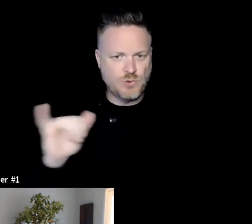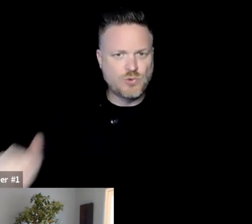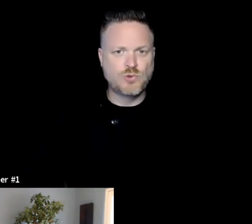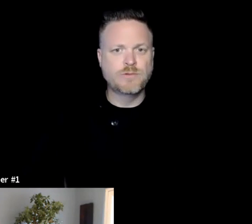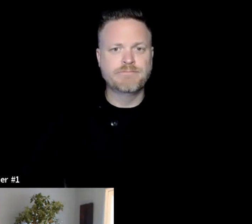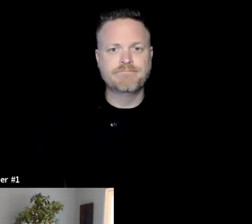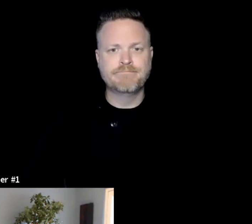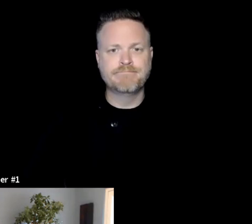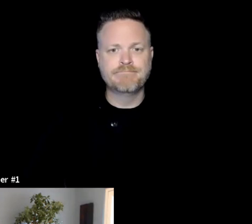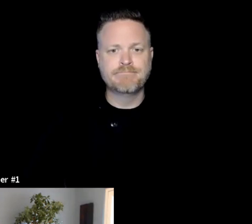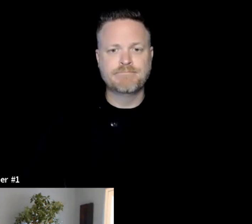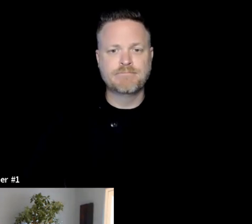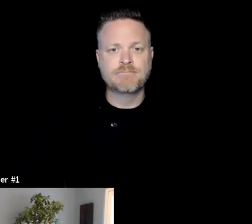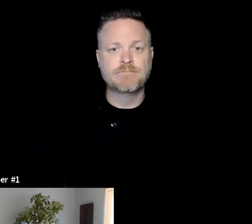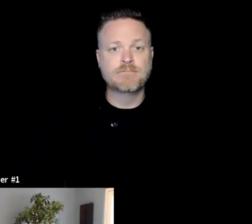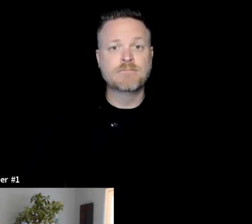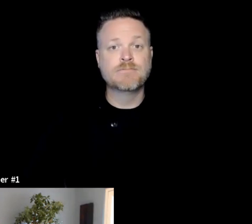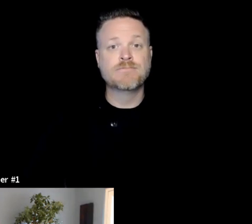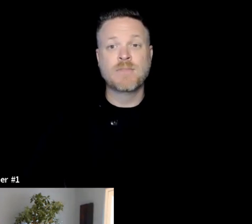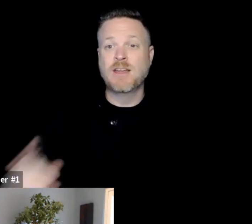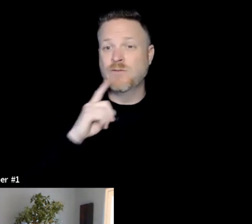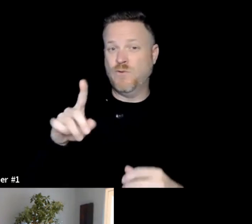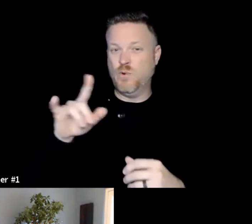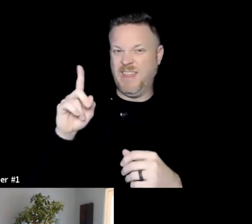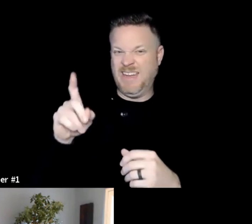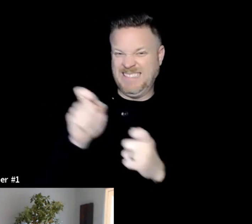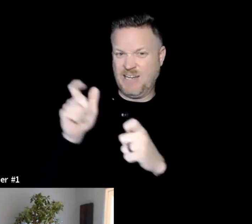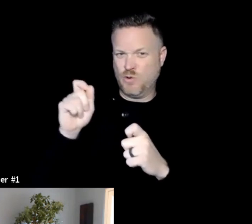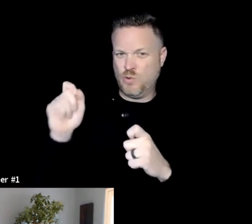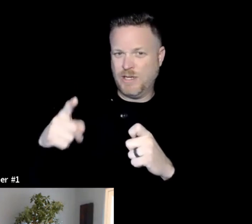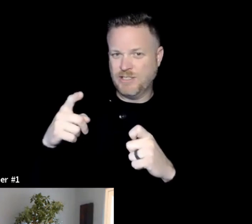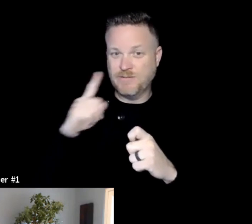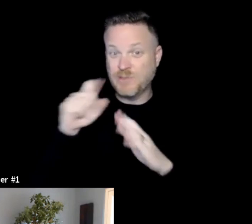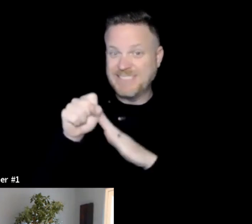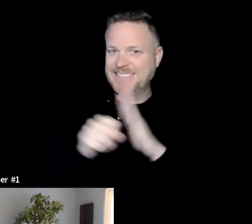questioner's state, I can't answer that. Although, I would certainly urge